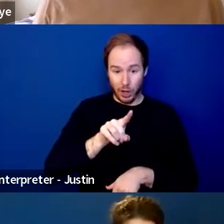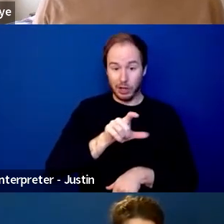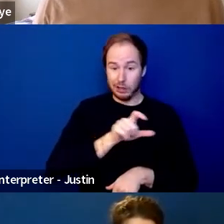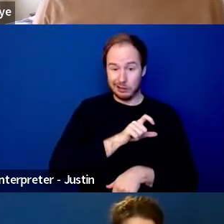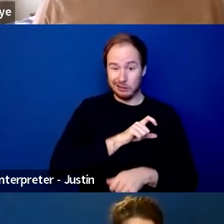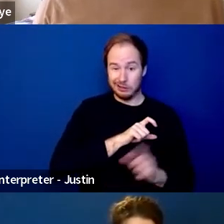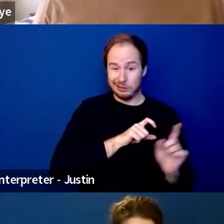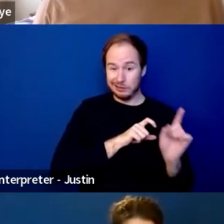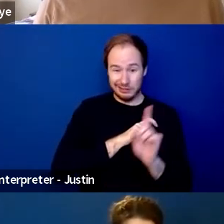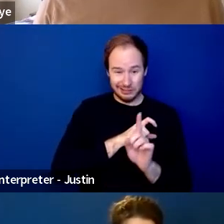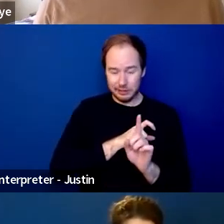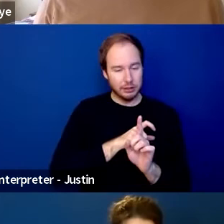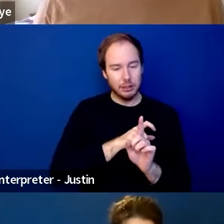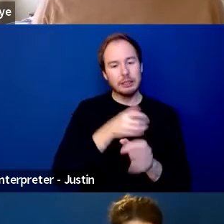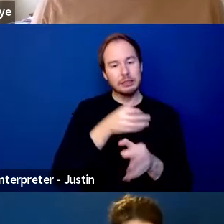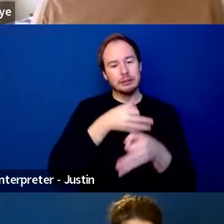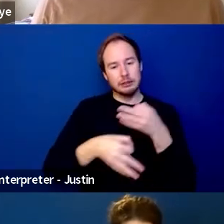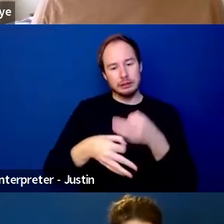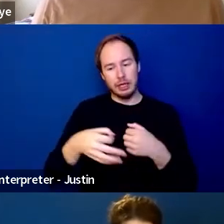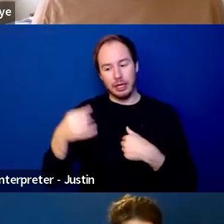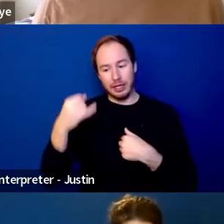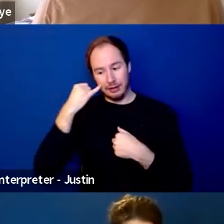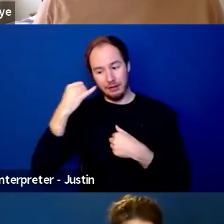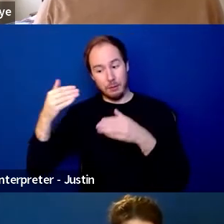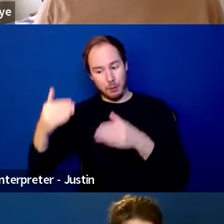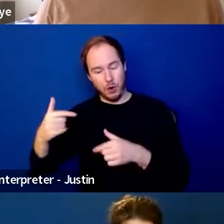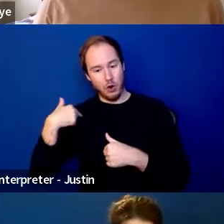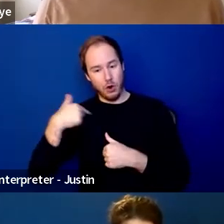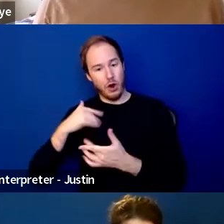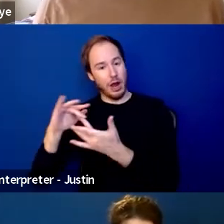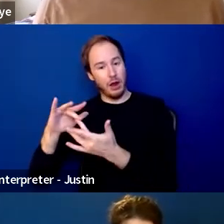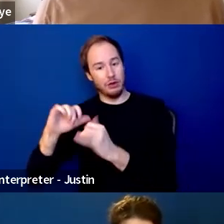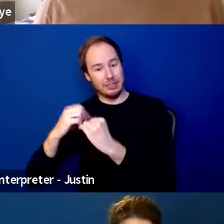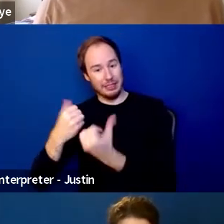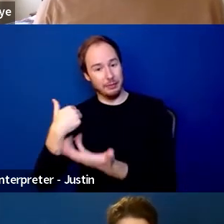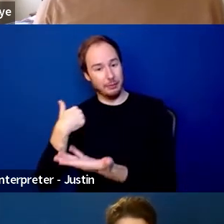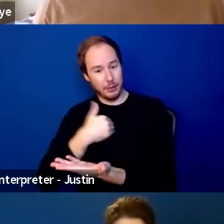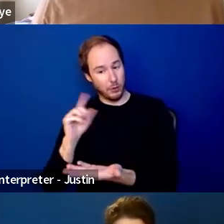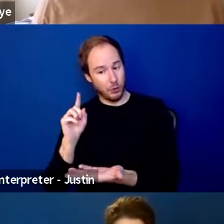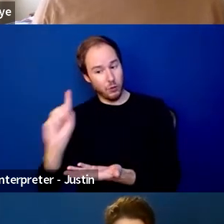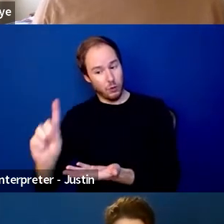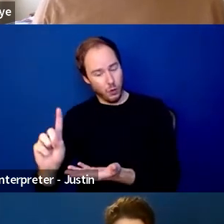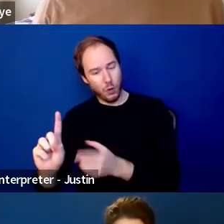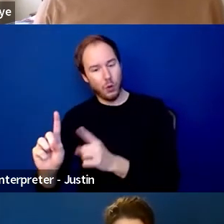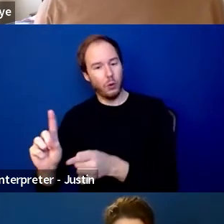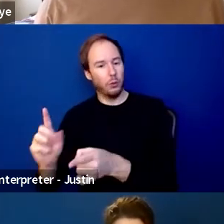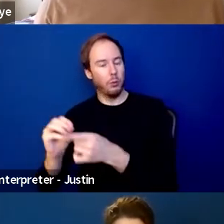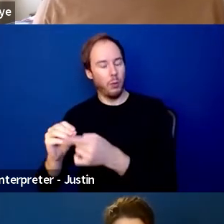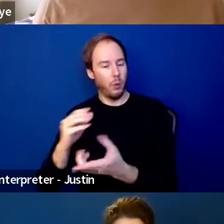that when our outreach team members show up to respond, they already know Bob